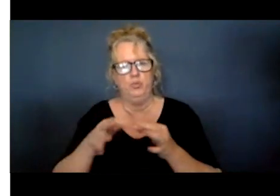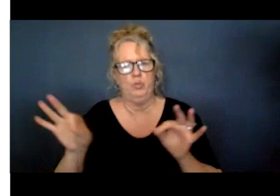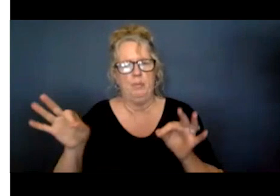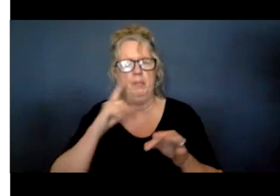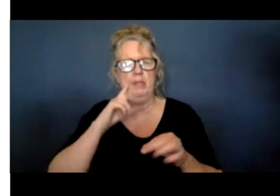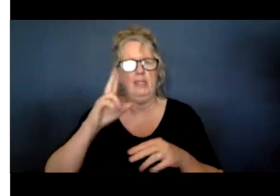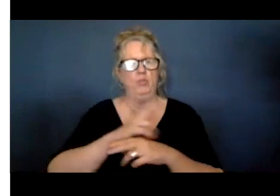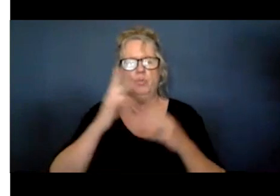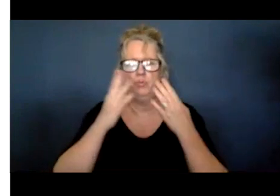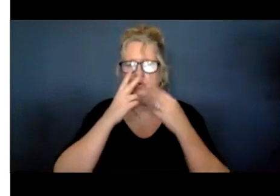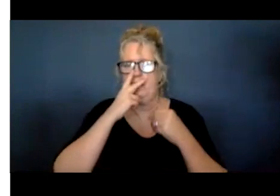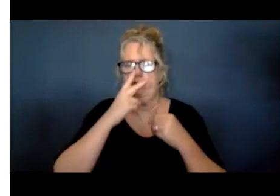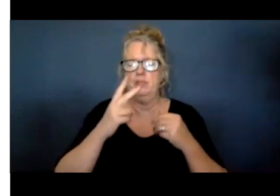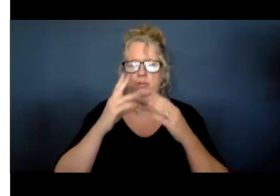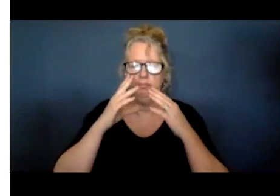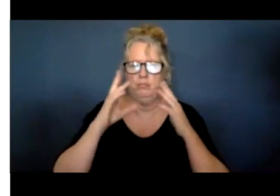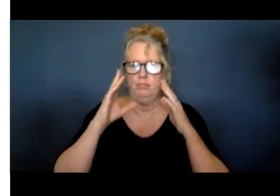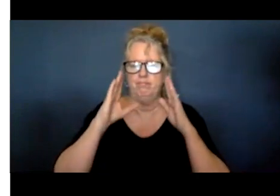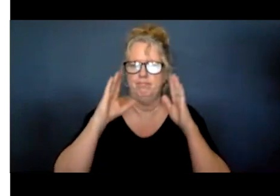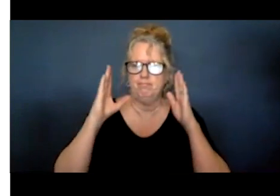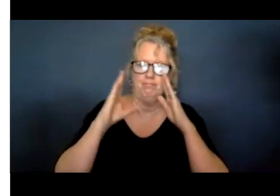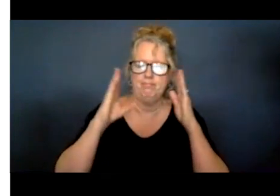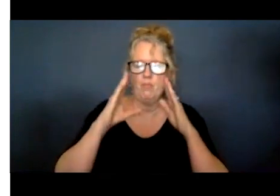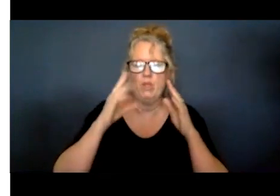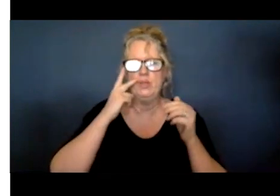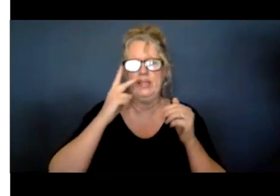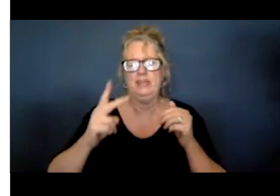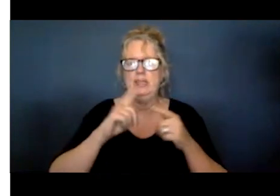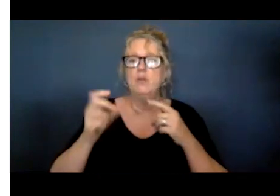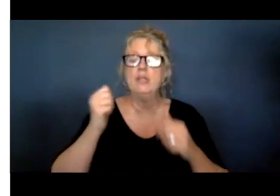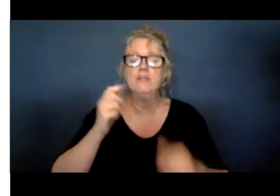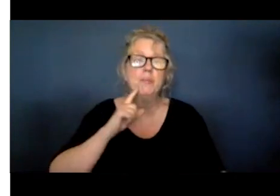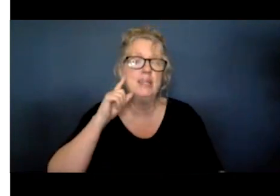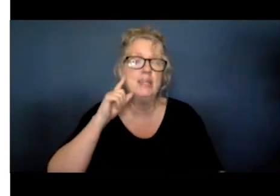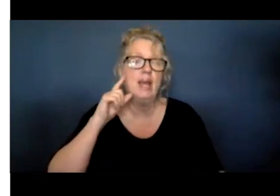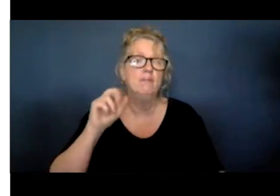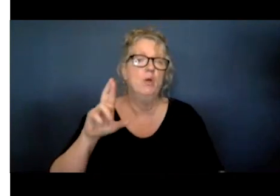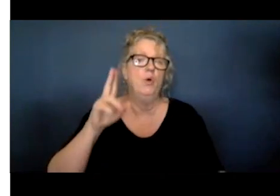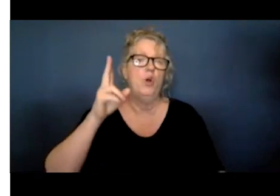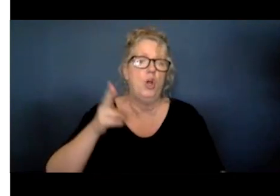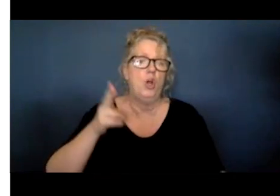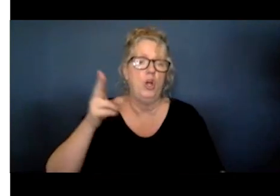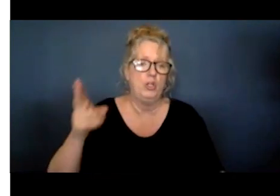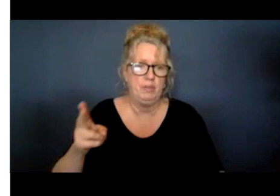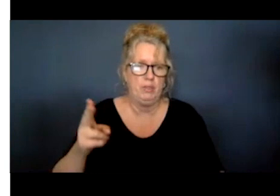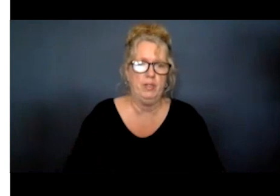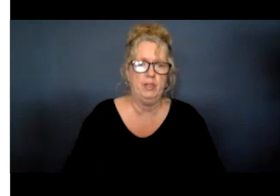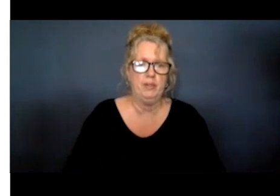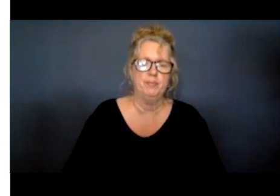field of vision which is ideal for individuals who are deaf or hard of hearing. Others incorporate